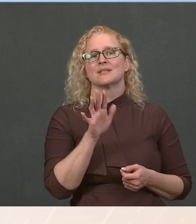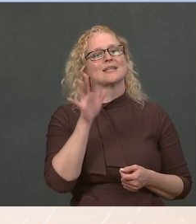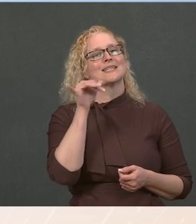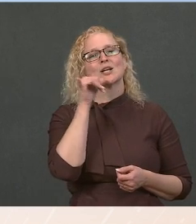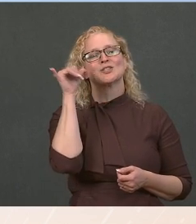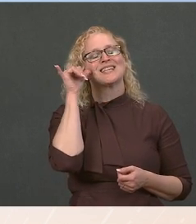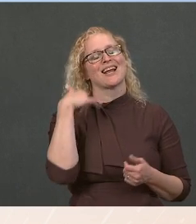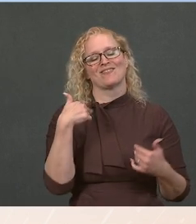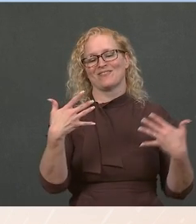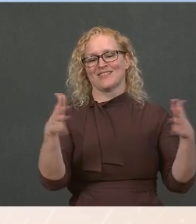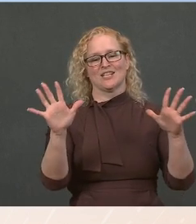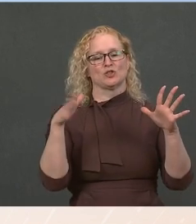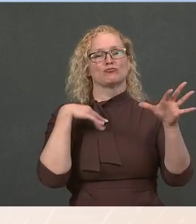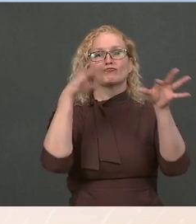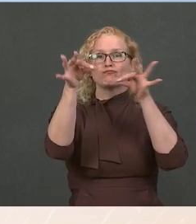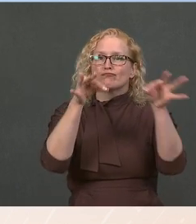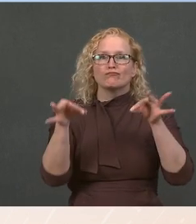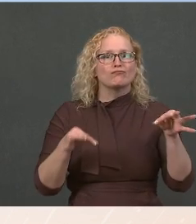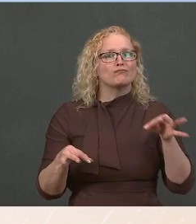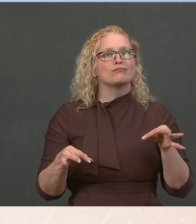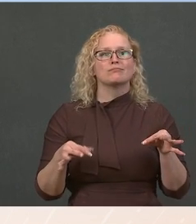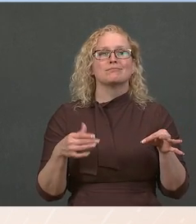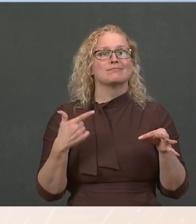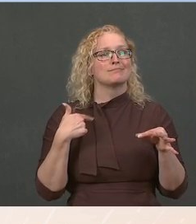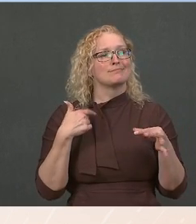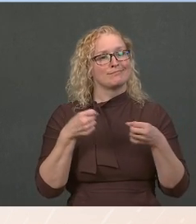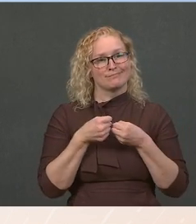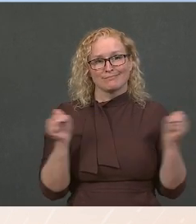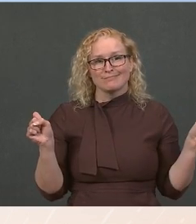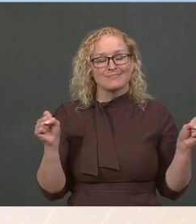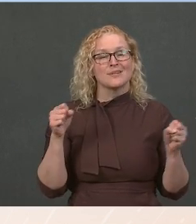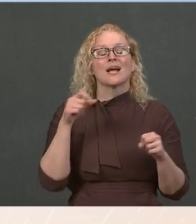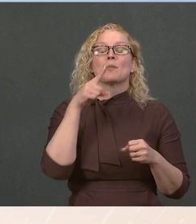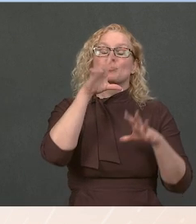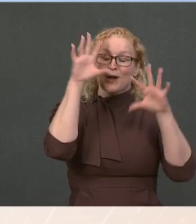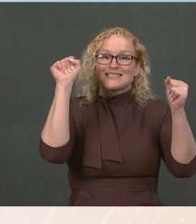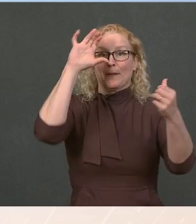The President believes that we have to take action. If anything, that -- he has said himself --